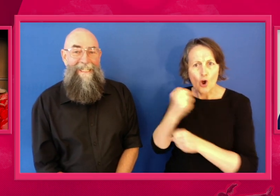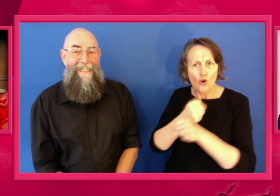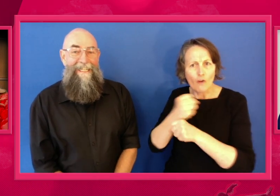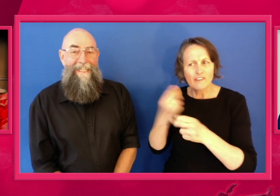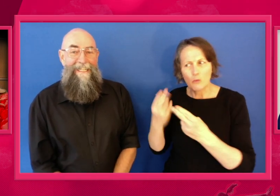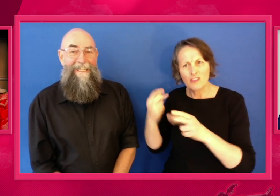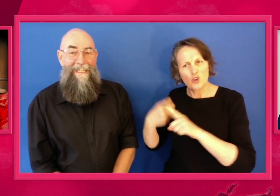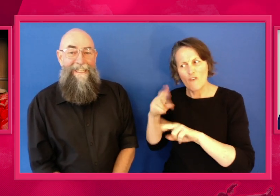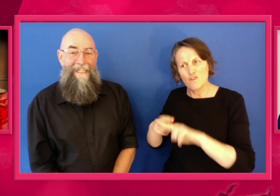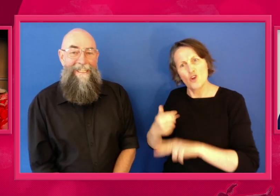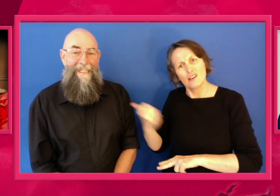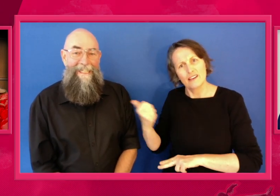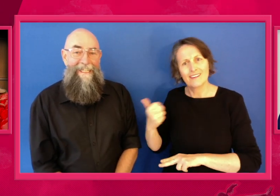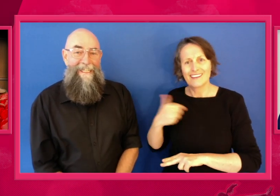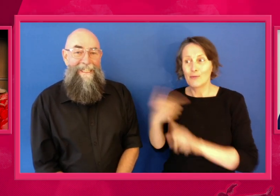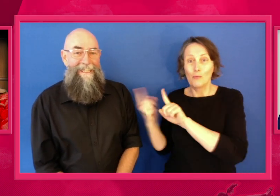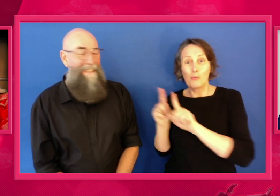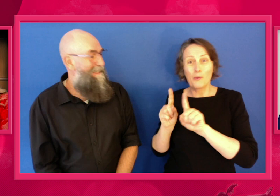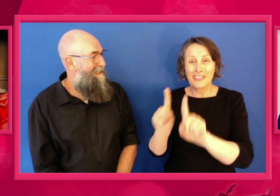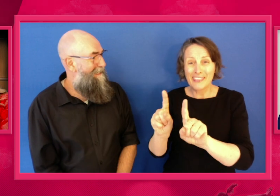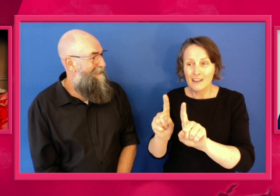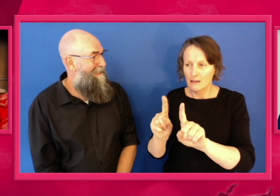coffee, but it'll just be somewhere where he's got a free coffee coming up.